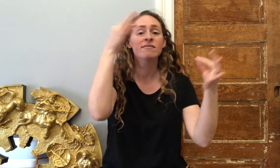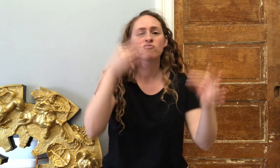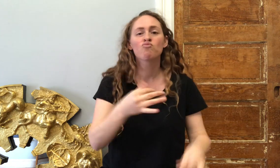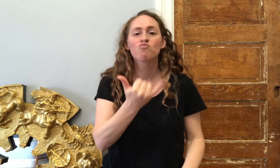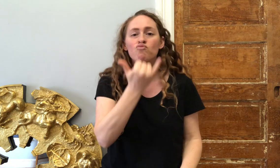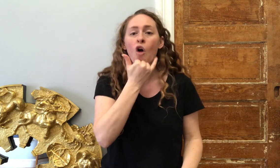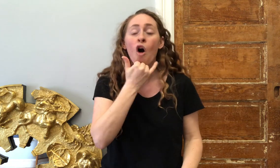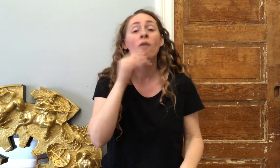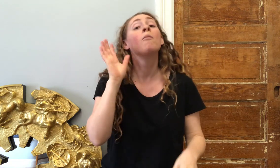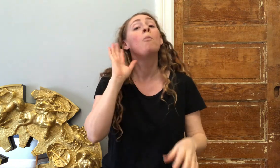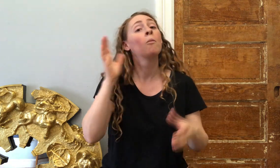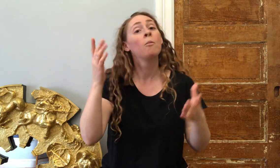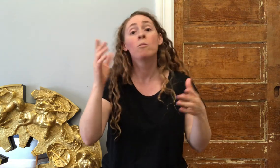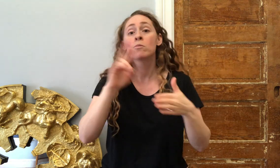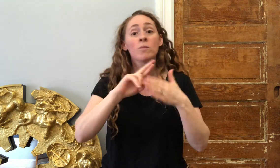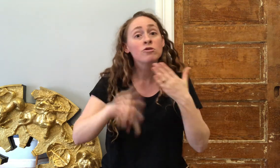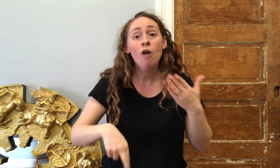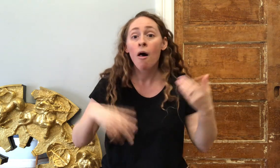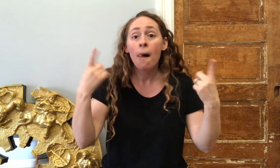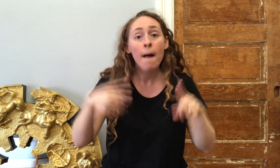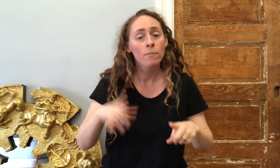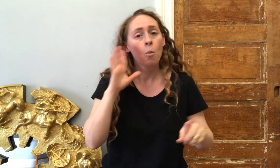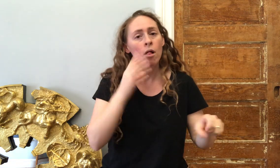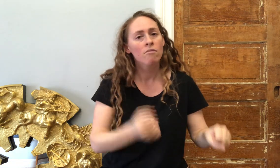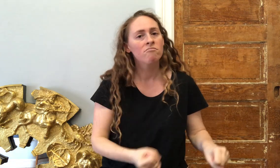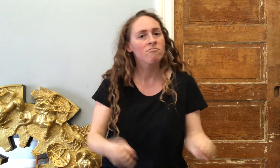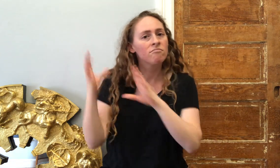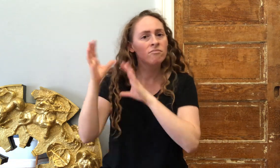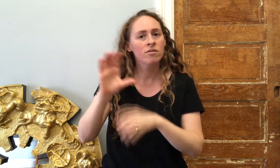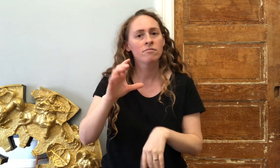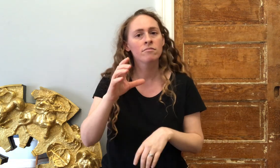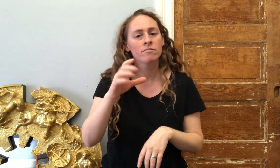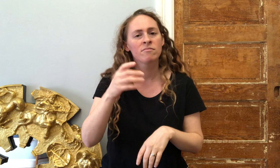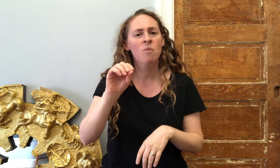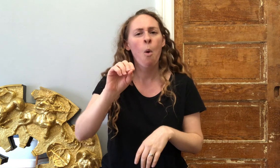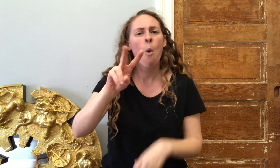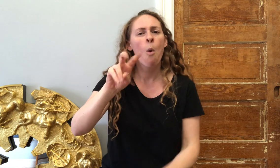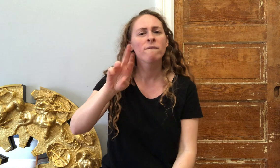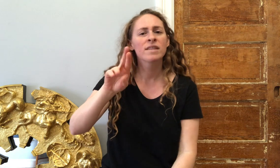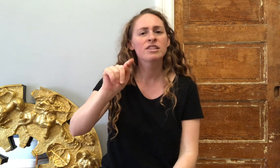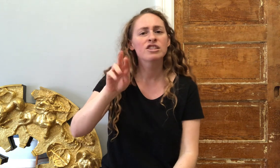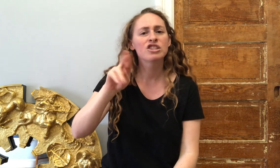The Court of Special Appeals has the authority to determine whether the outcome was wrong. If the judgment was wrong,